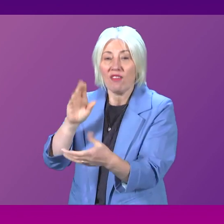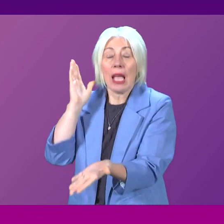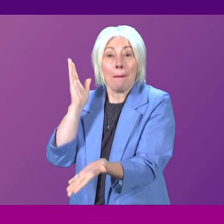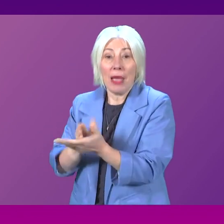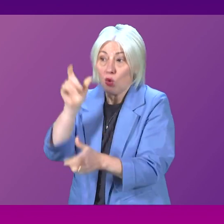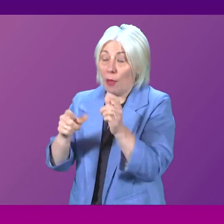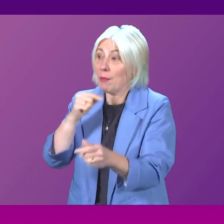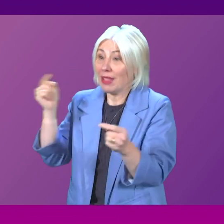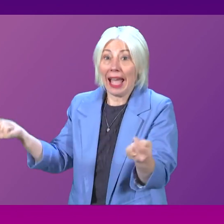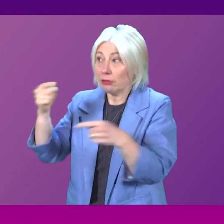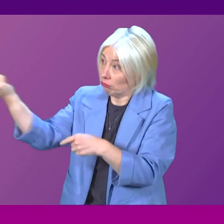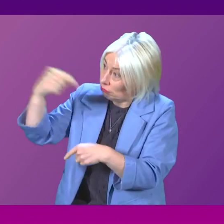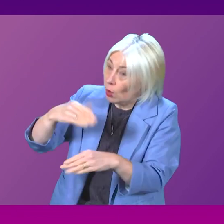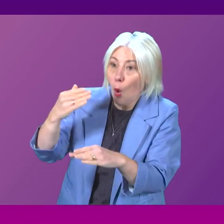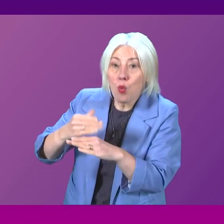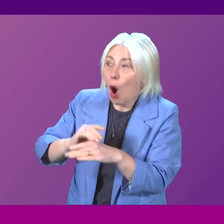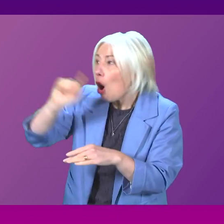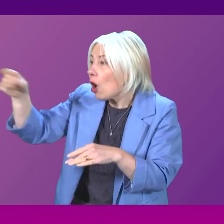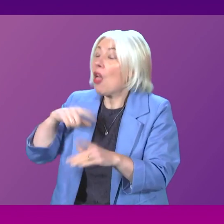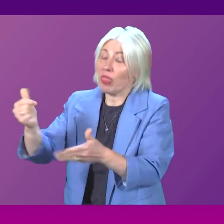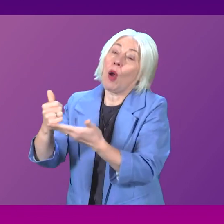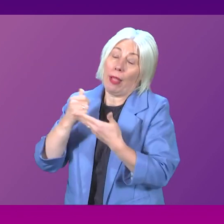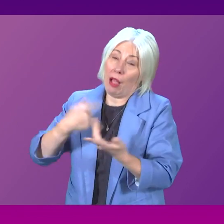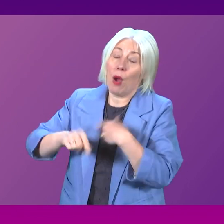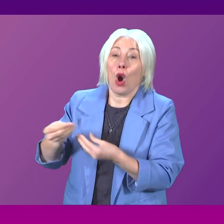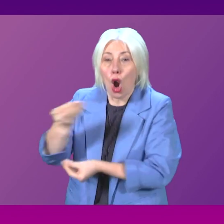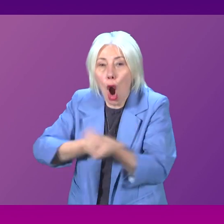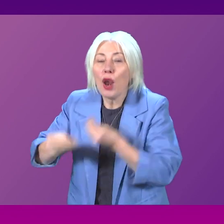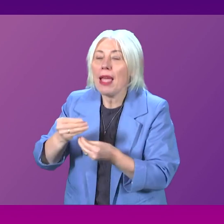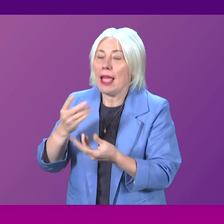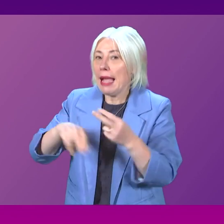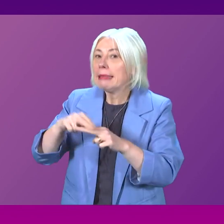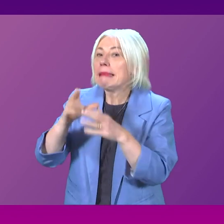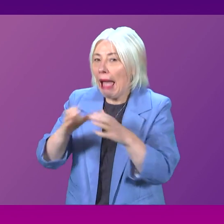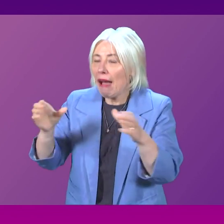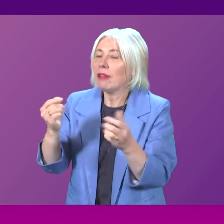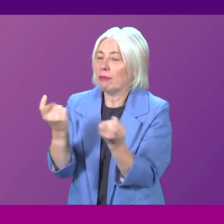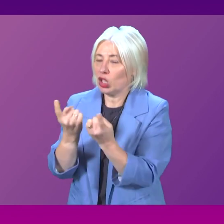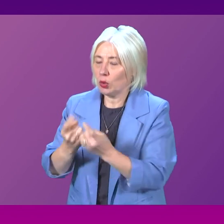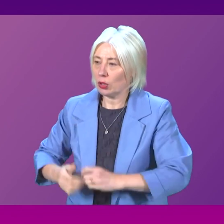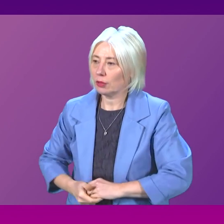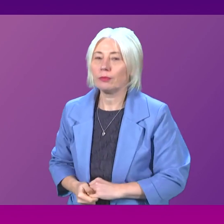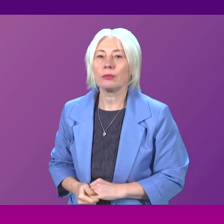help our public services as well as our economy.